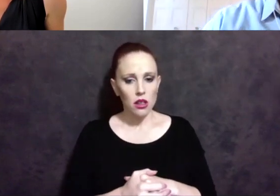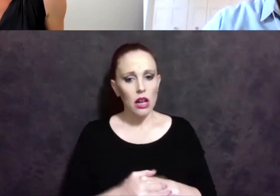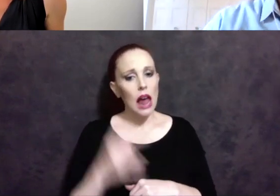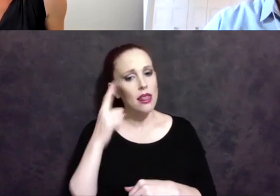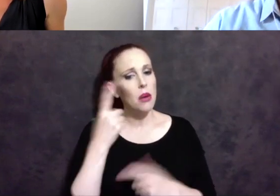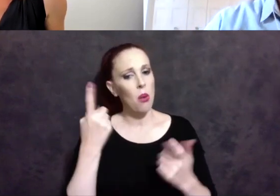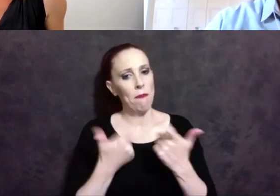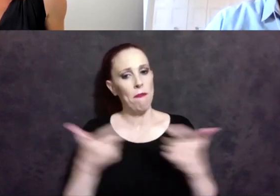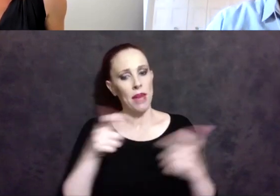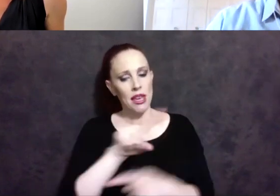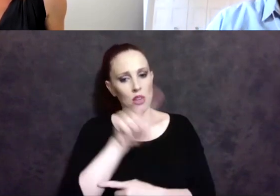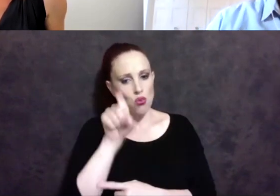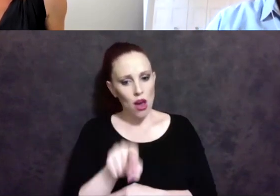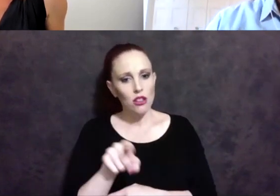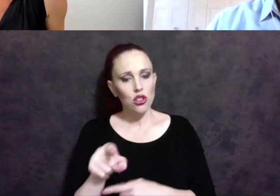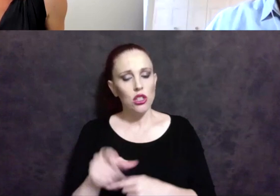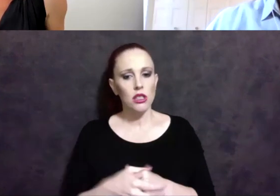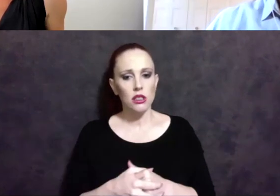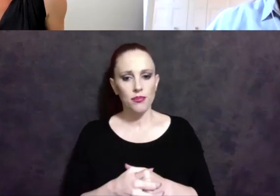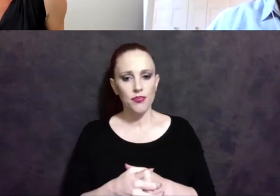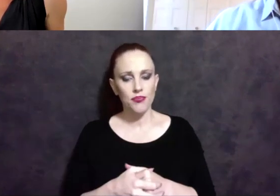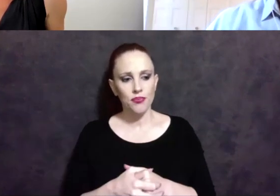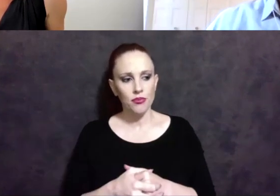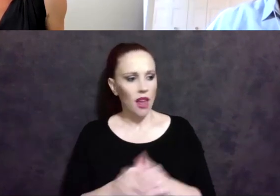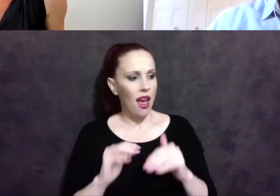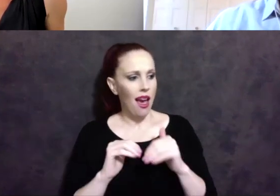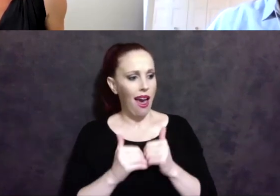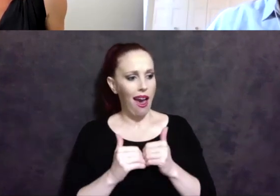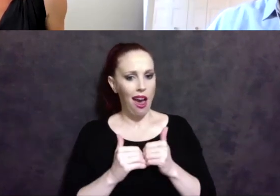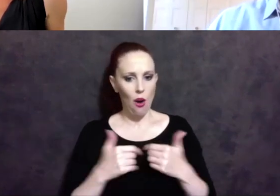that you ask, Melinda, is how did I get to this point in my life and career where I am